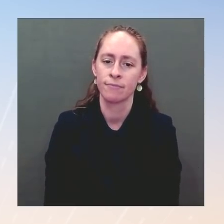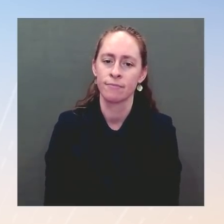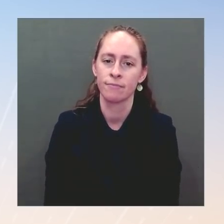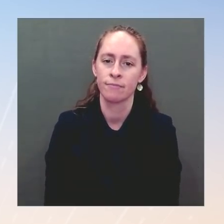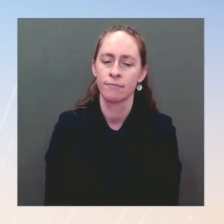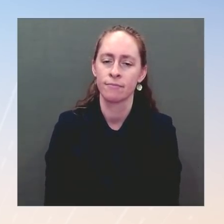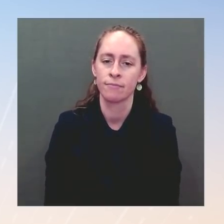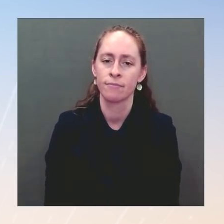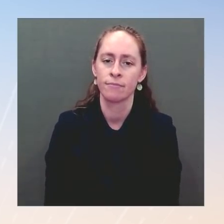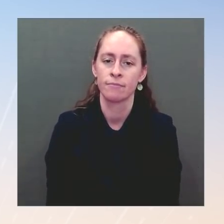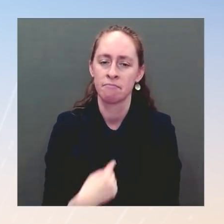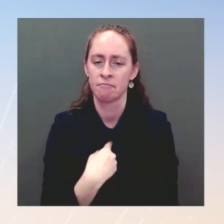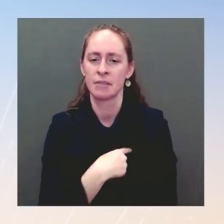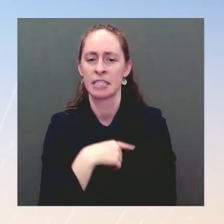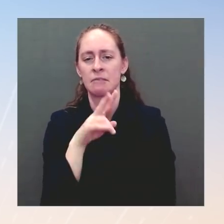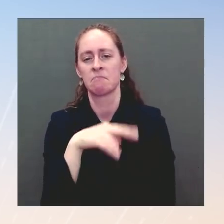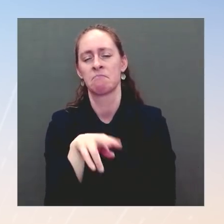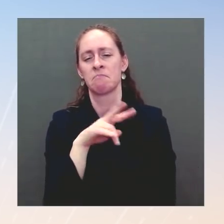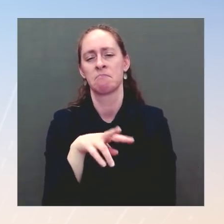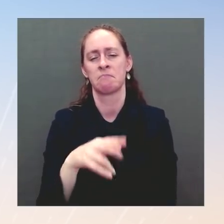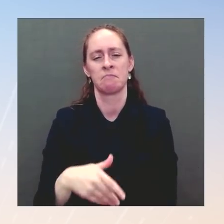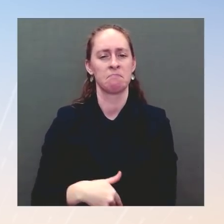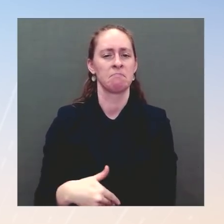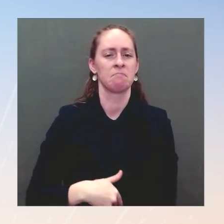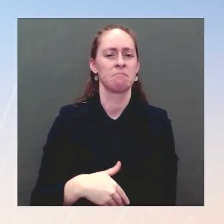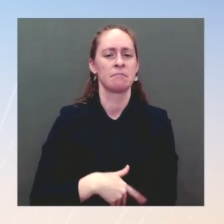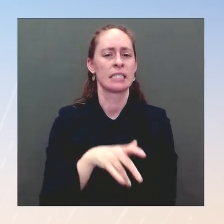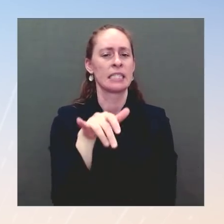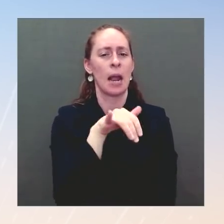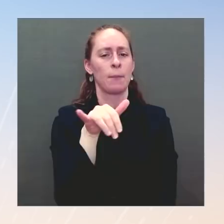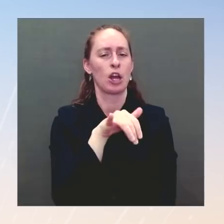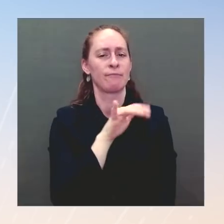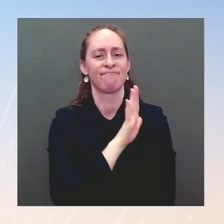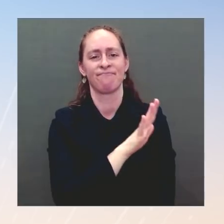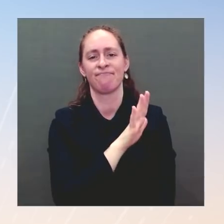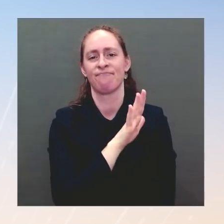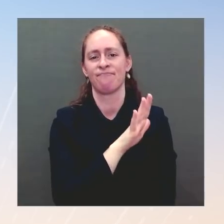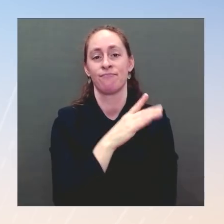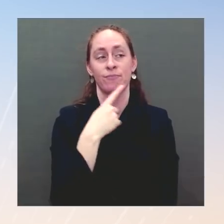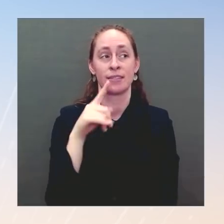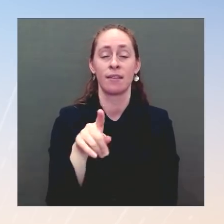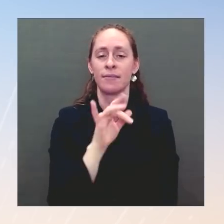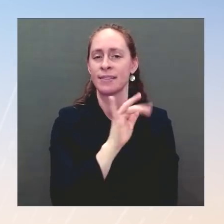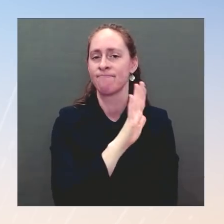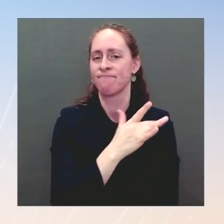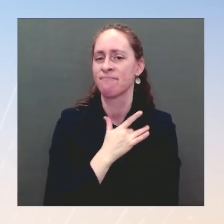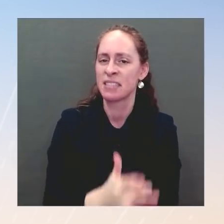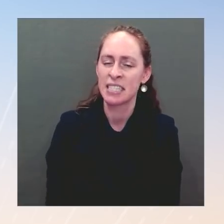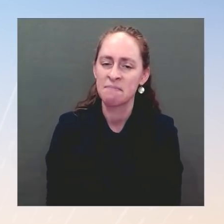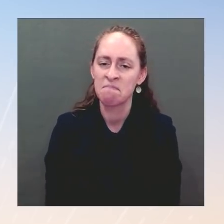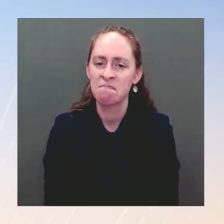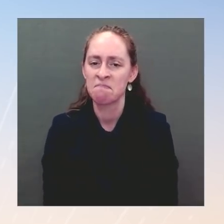would carry out in a bid to destabilize Ukraine. It's consistent with what we saw last week, where we attributed similar incidents